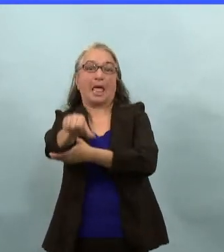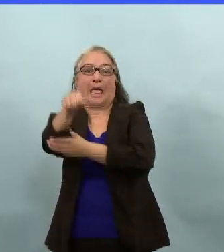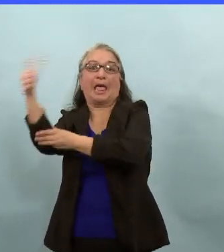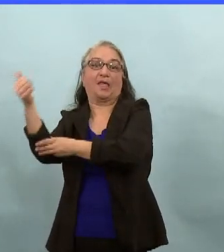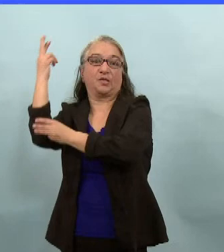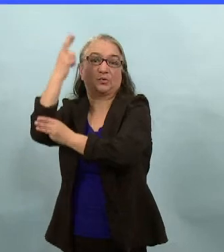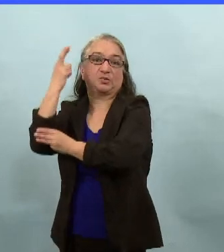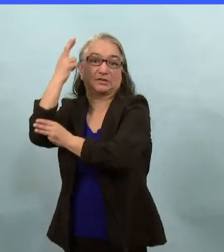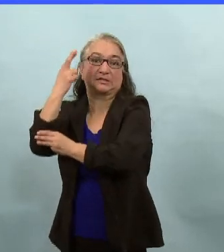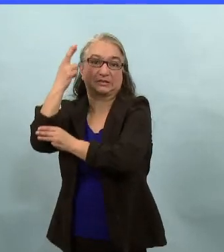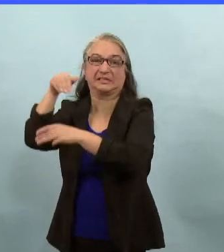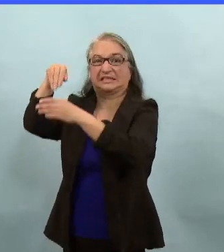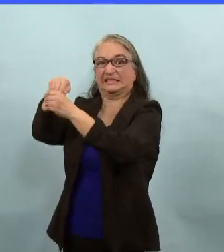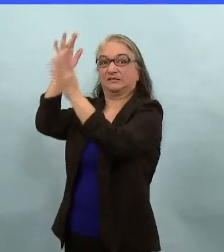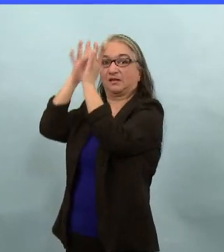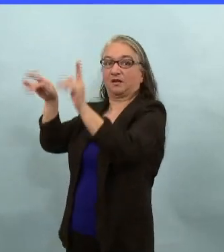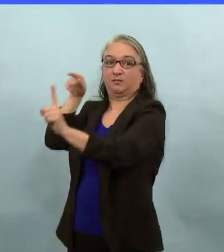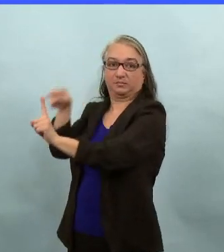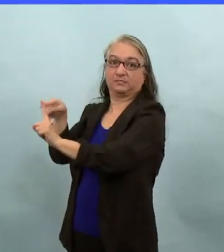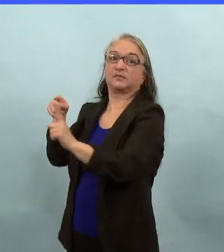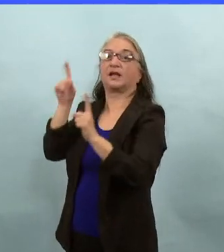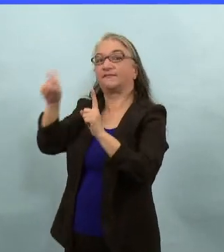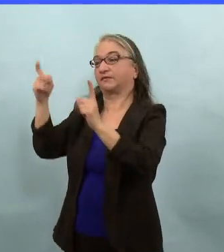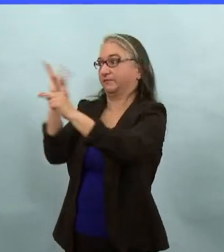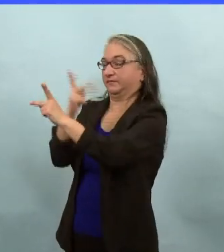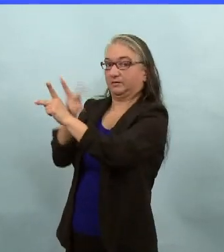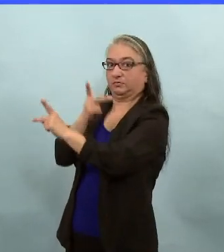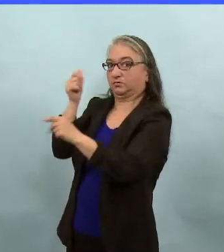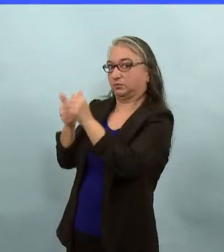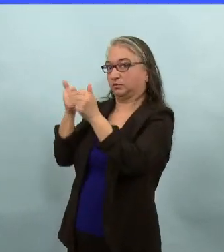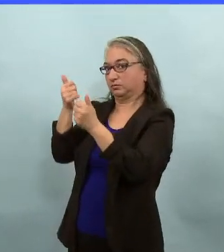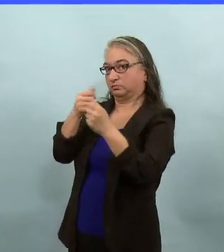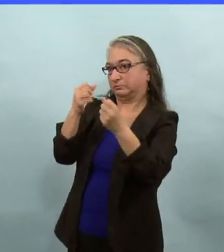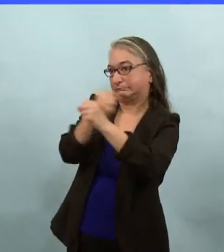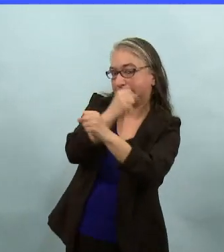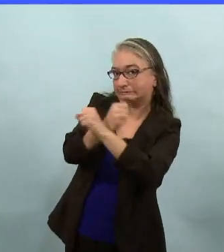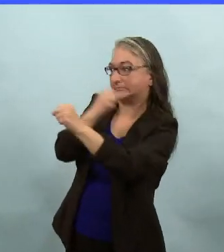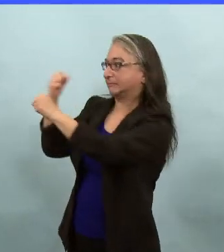the same way that input there into the model should provide us some better uh would provide